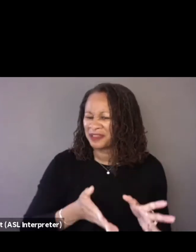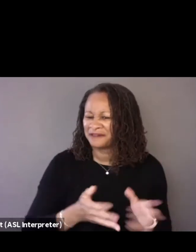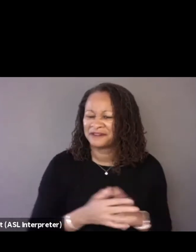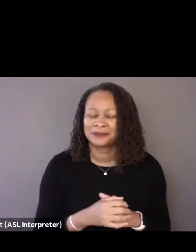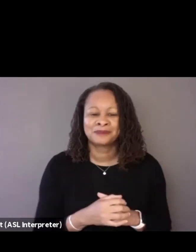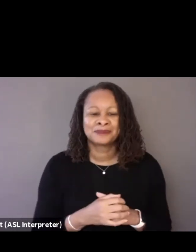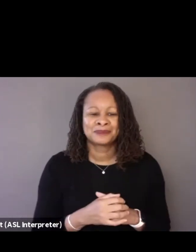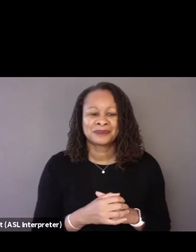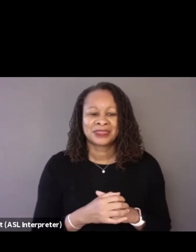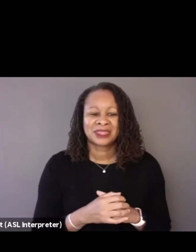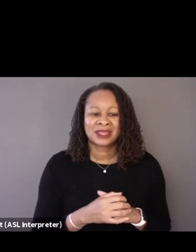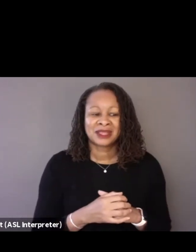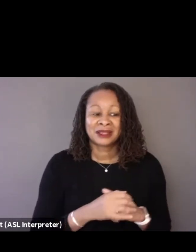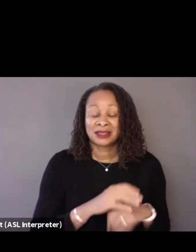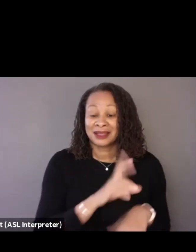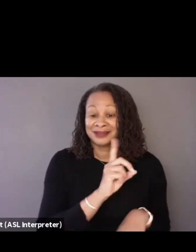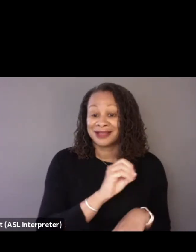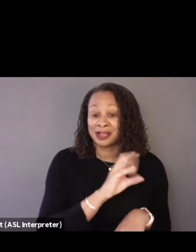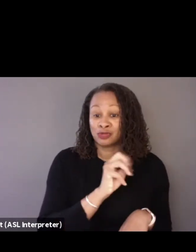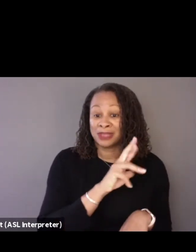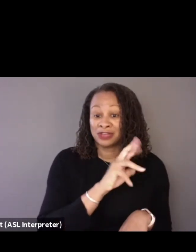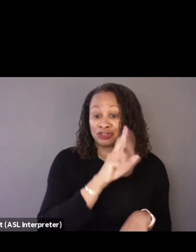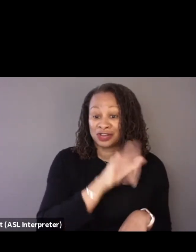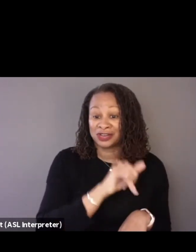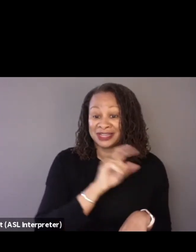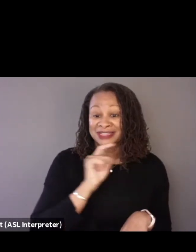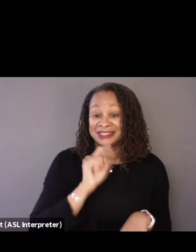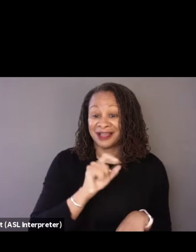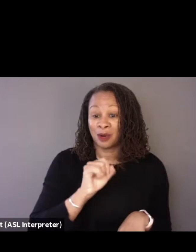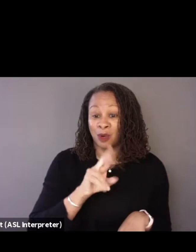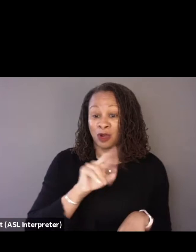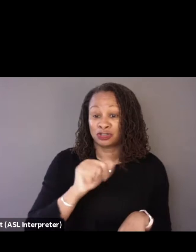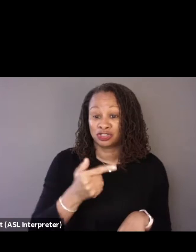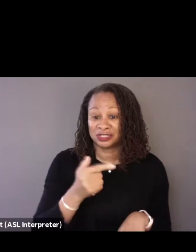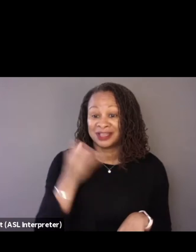at documentary.org/screening-series.